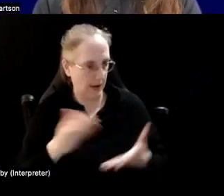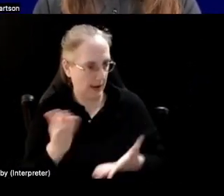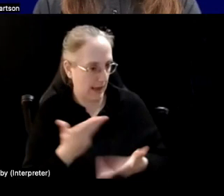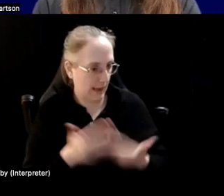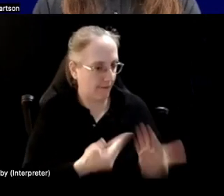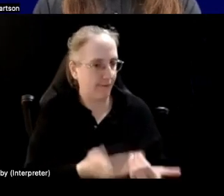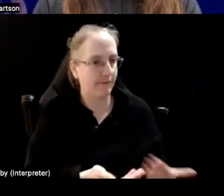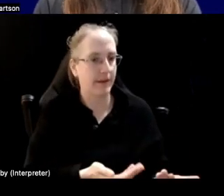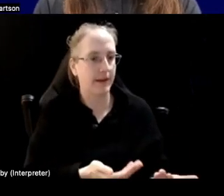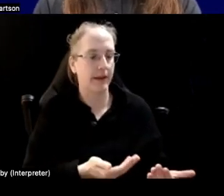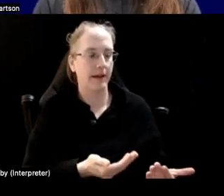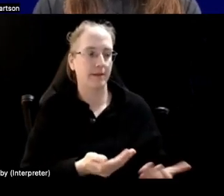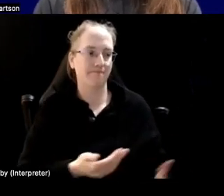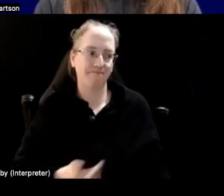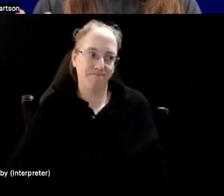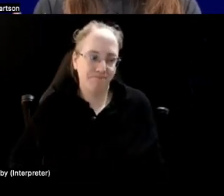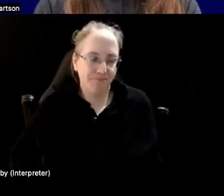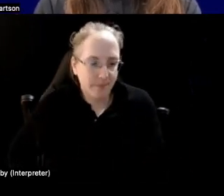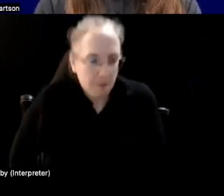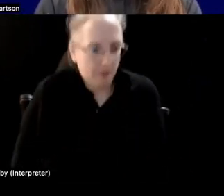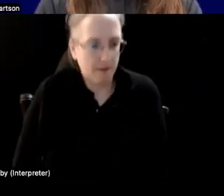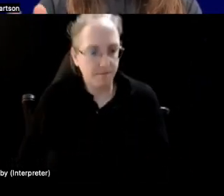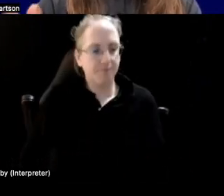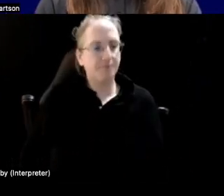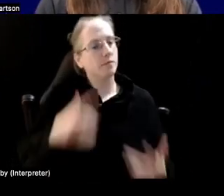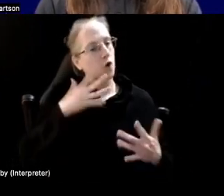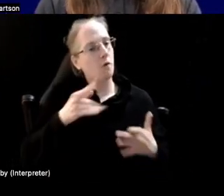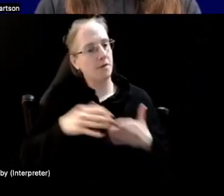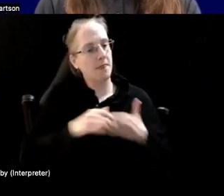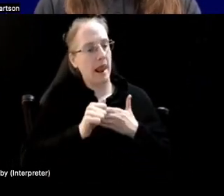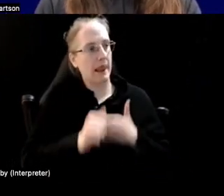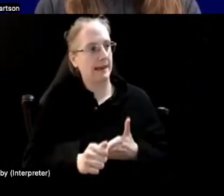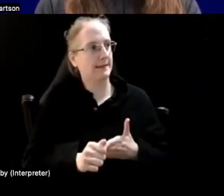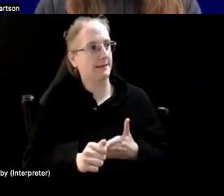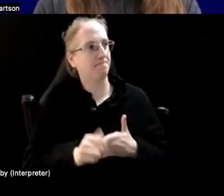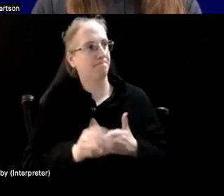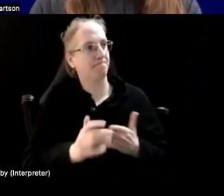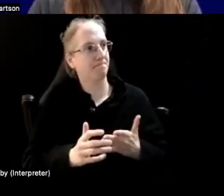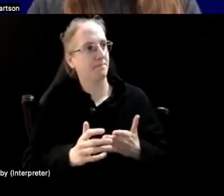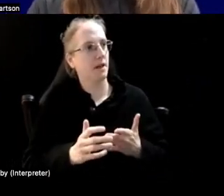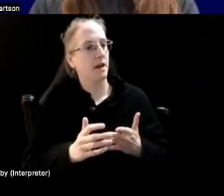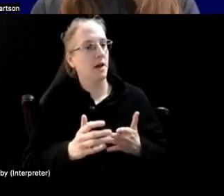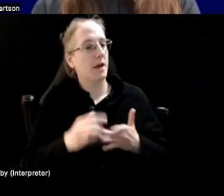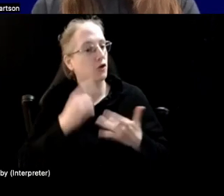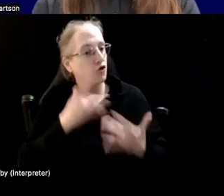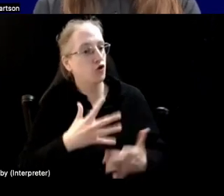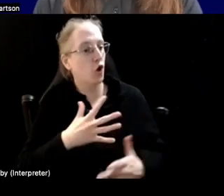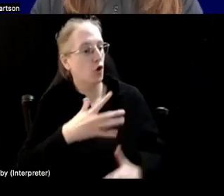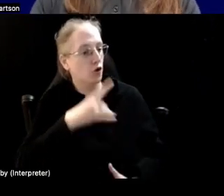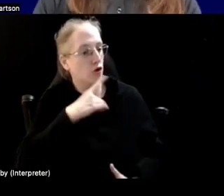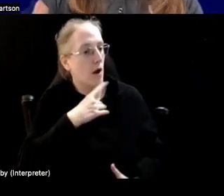and often they will lead with the kind of response that they think the child should make. So,